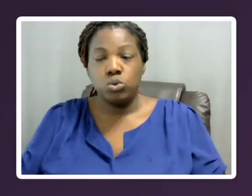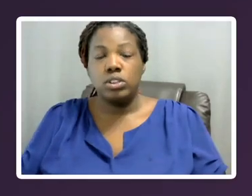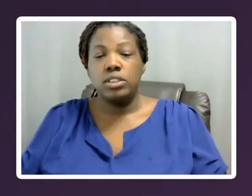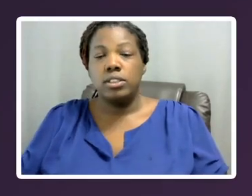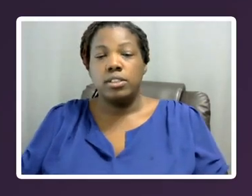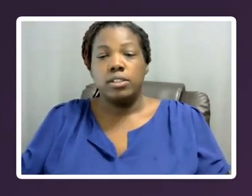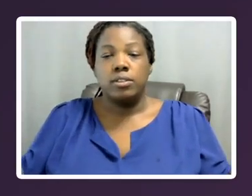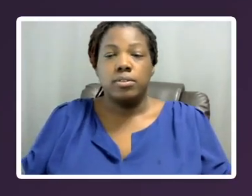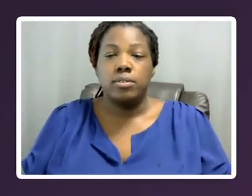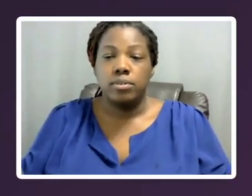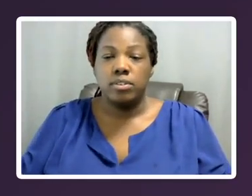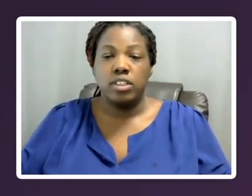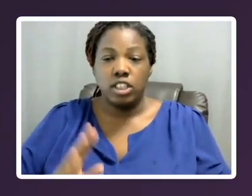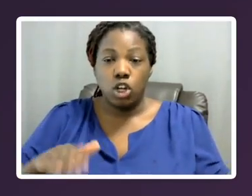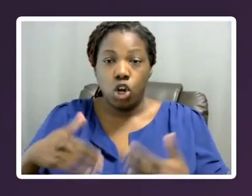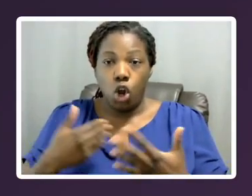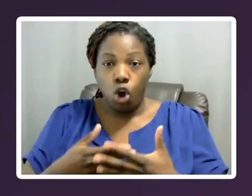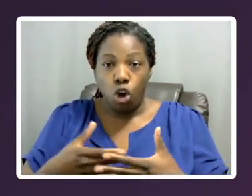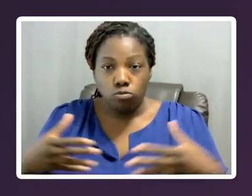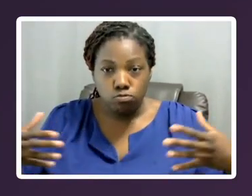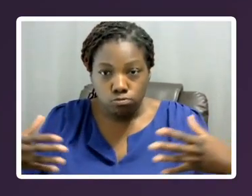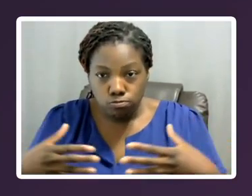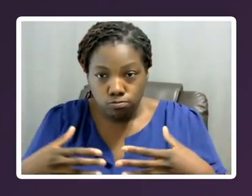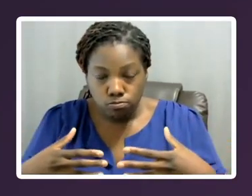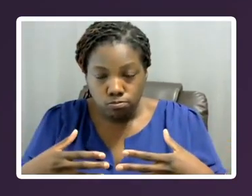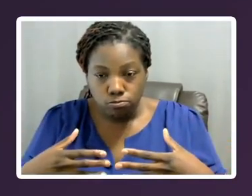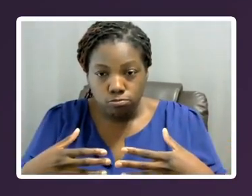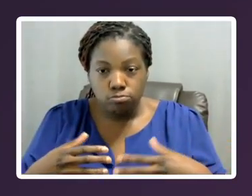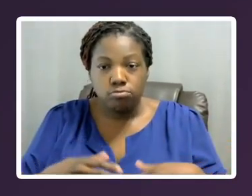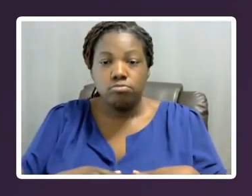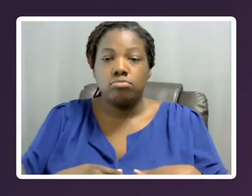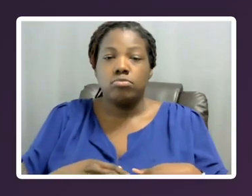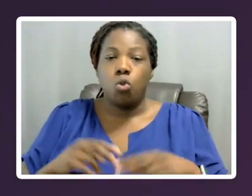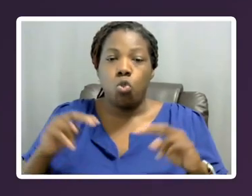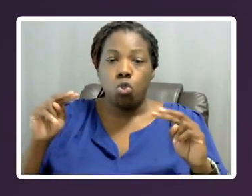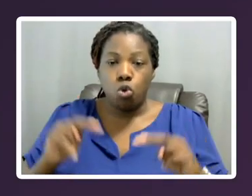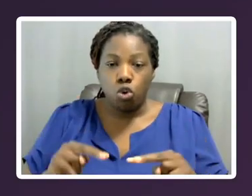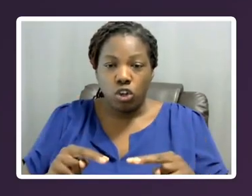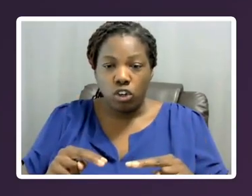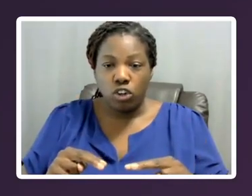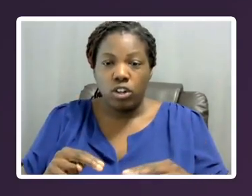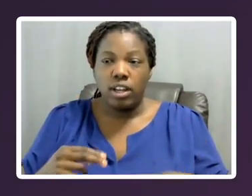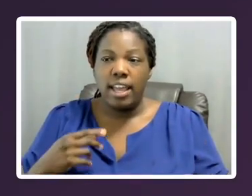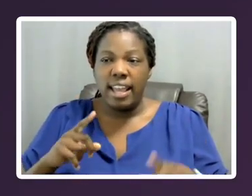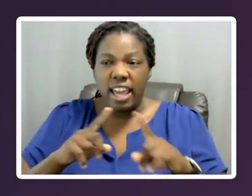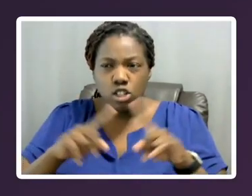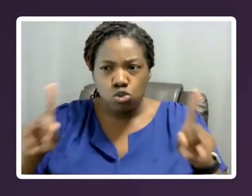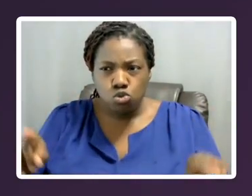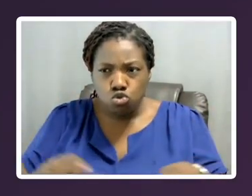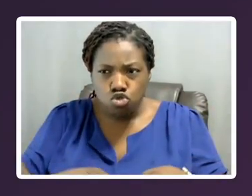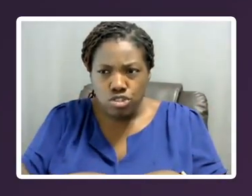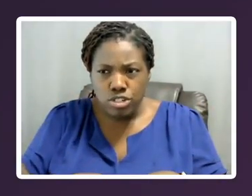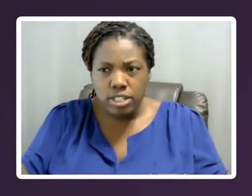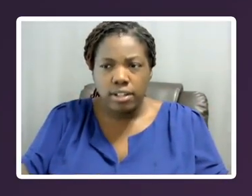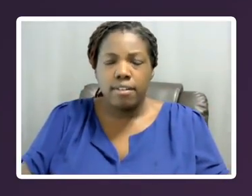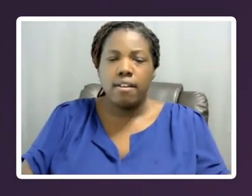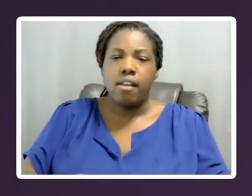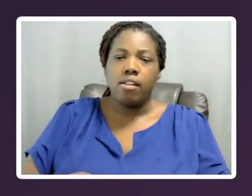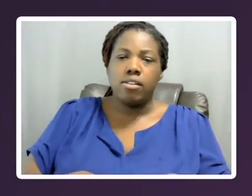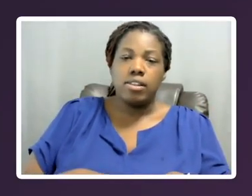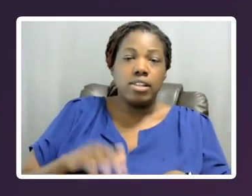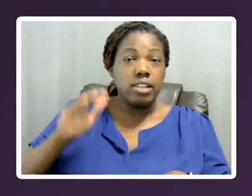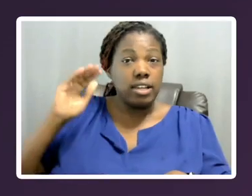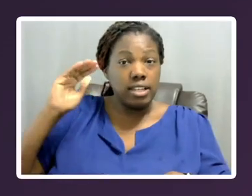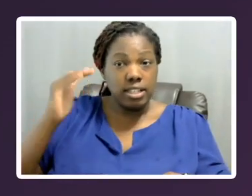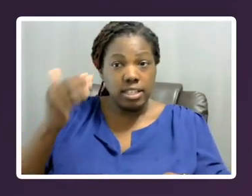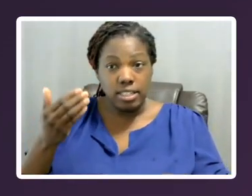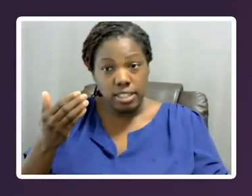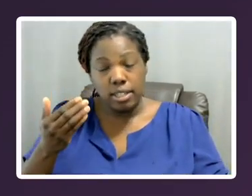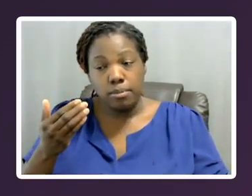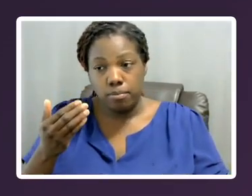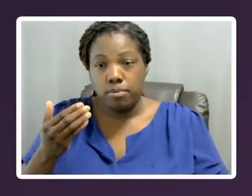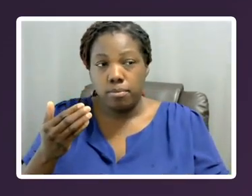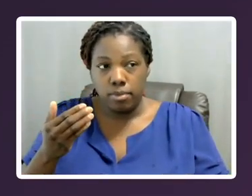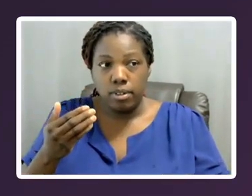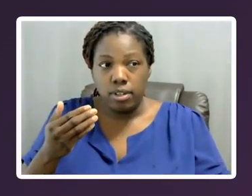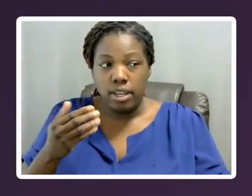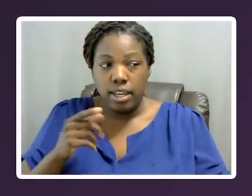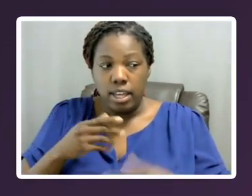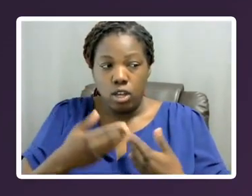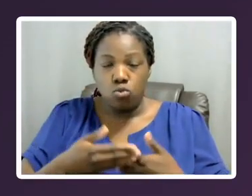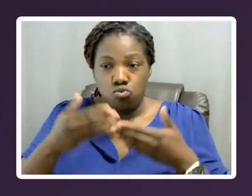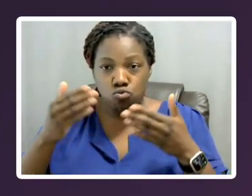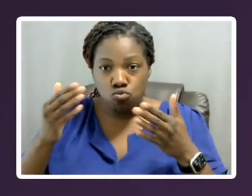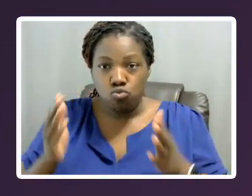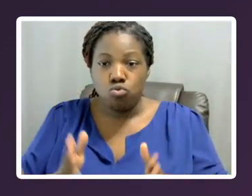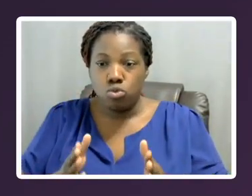hovered over intently looking at a monitor of sorts. And they seem to be in a room for work.